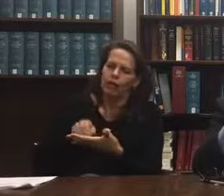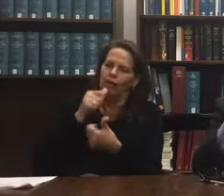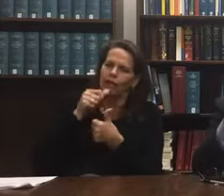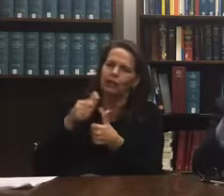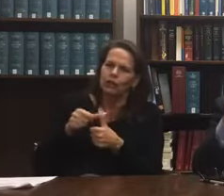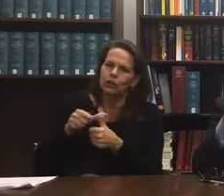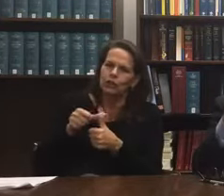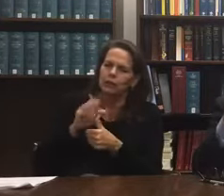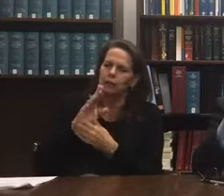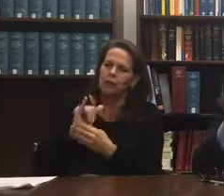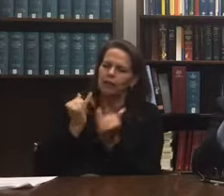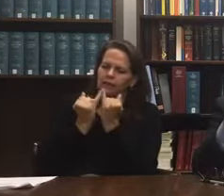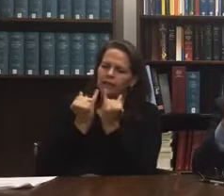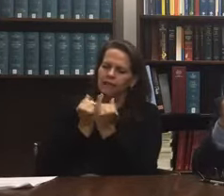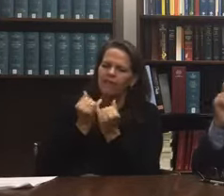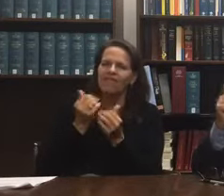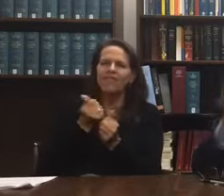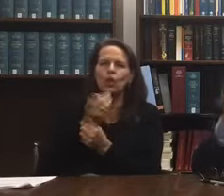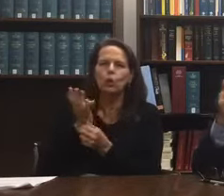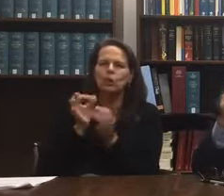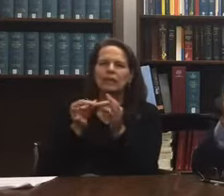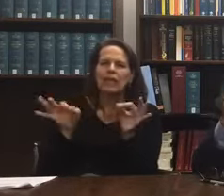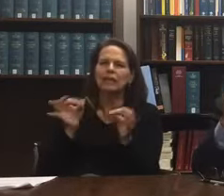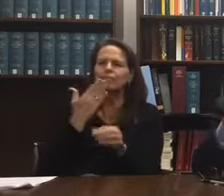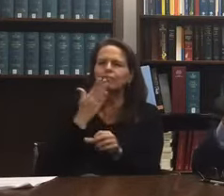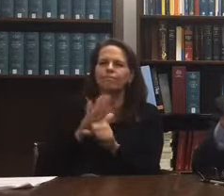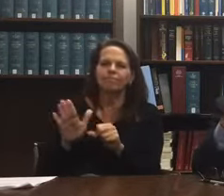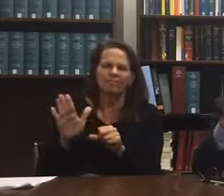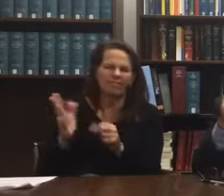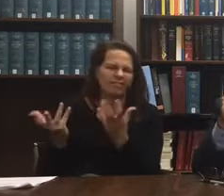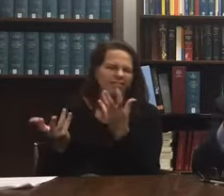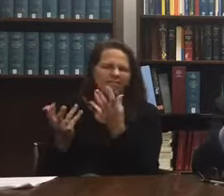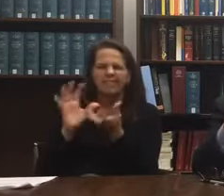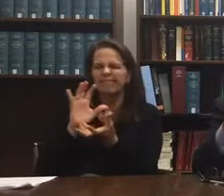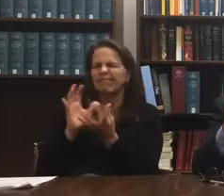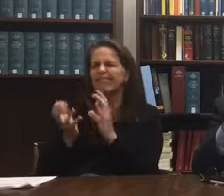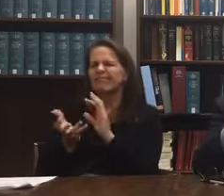there you know a few sentences and it's sort of squishy you know it would be